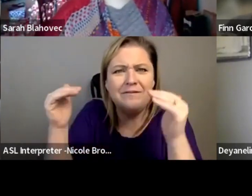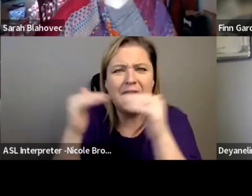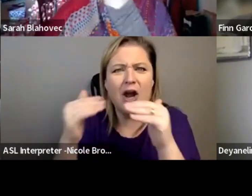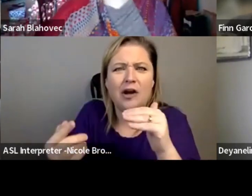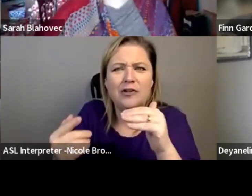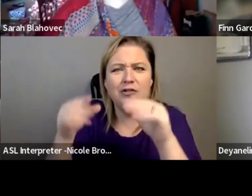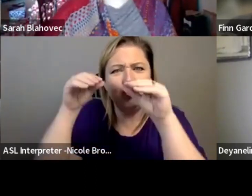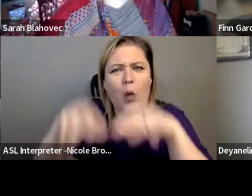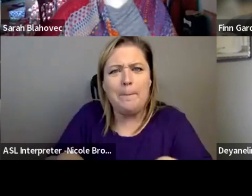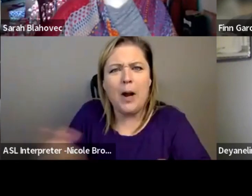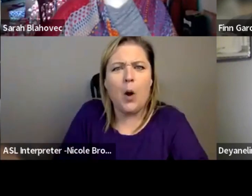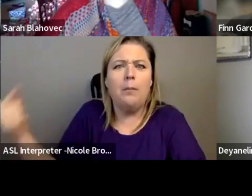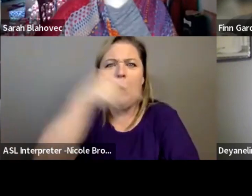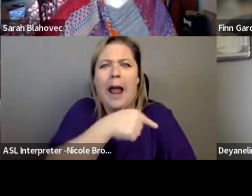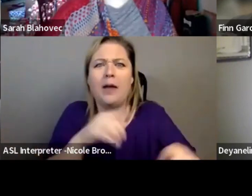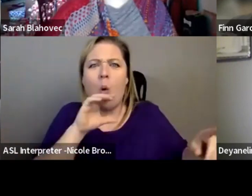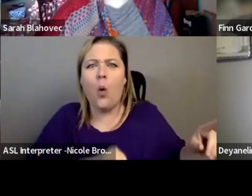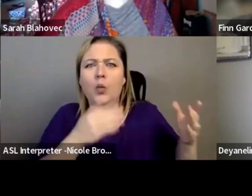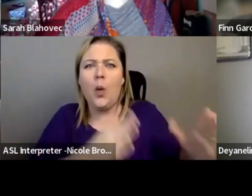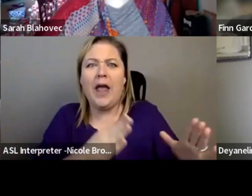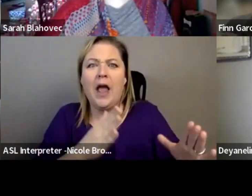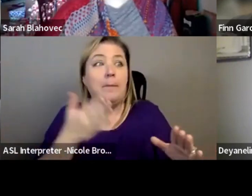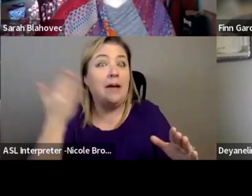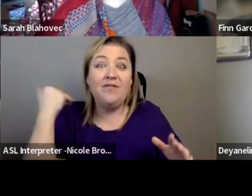way things were was not acceptable. Before it was not